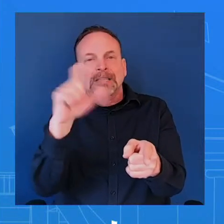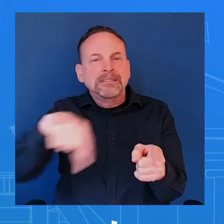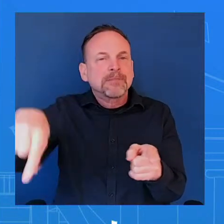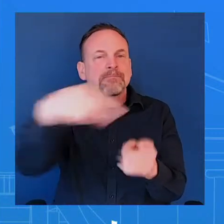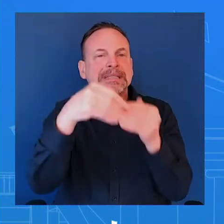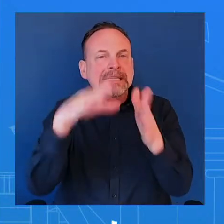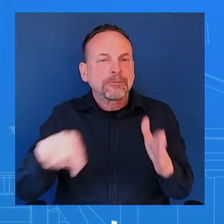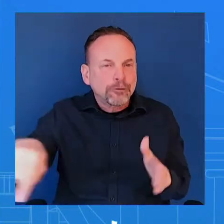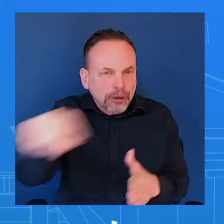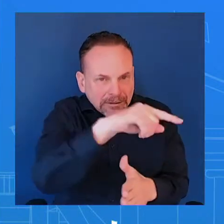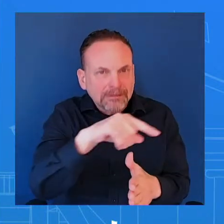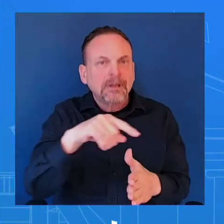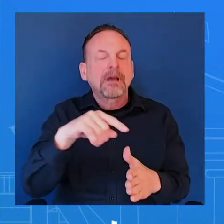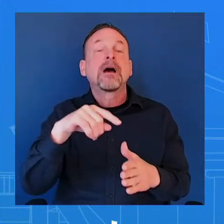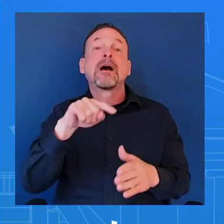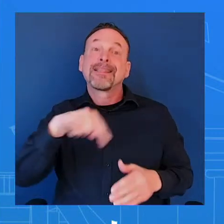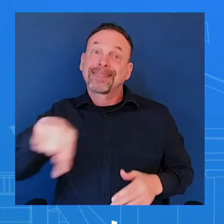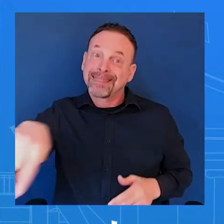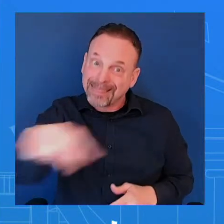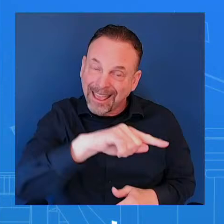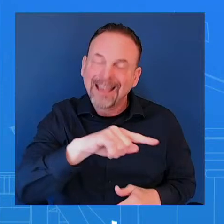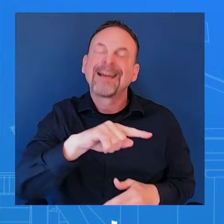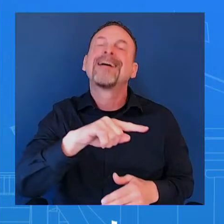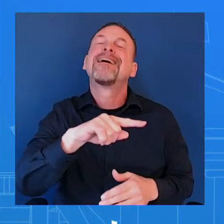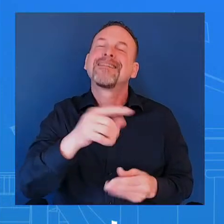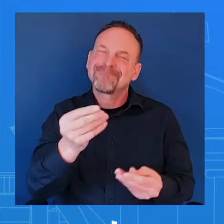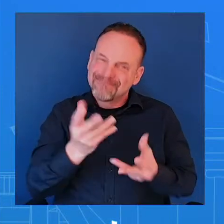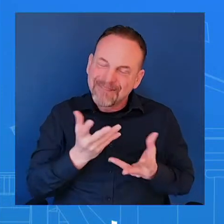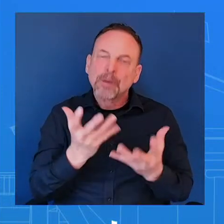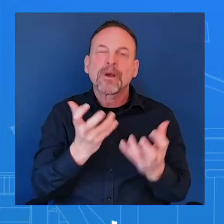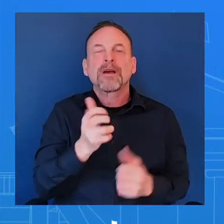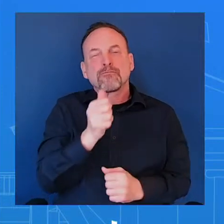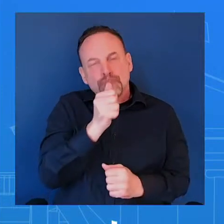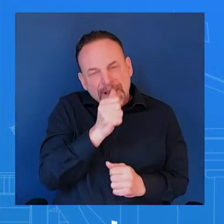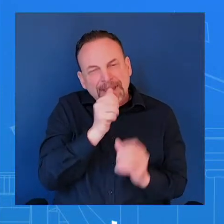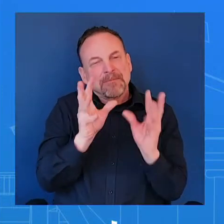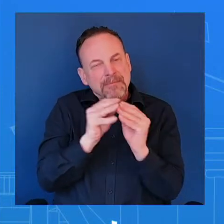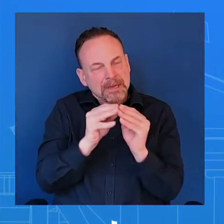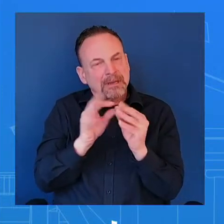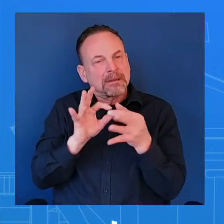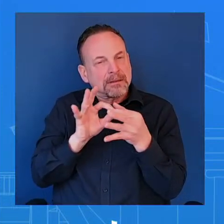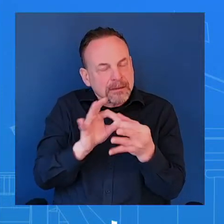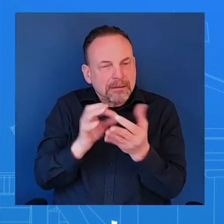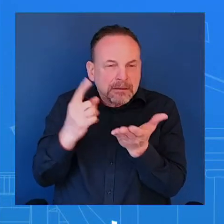And so, we understand what's -- how this community is feeling. It is deeply painful moment